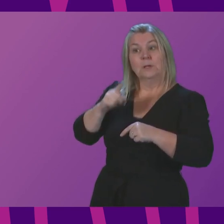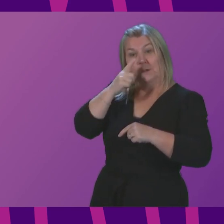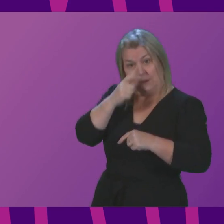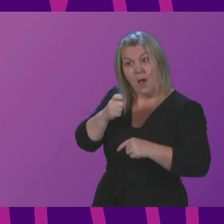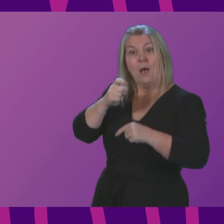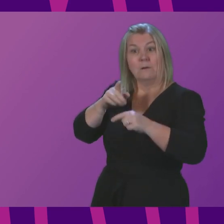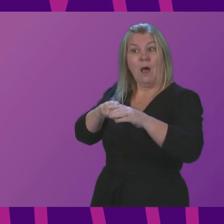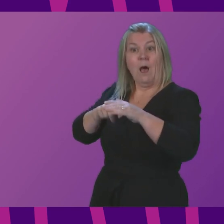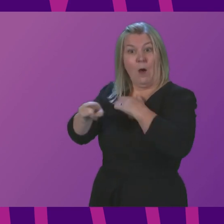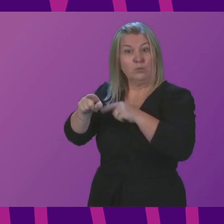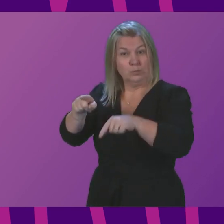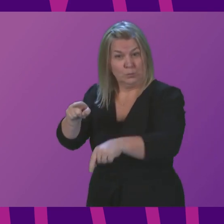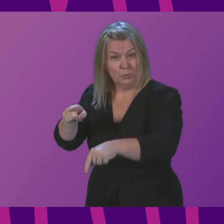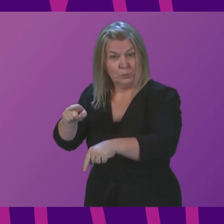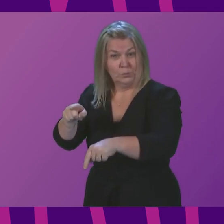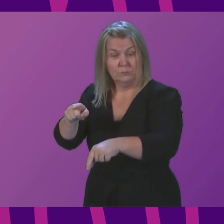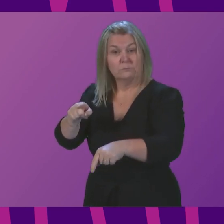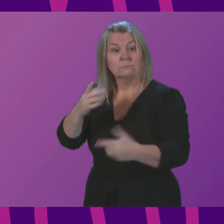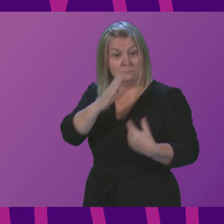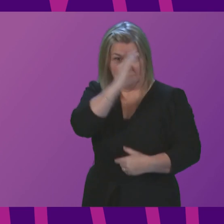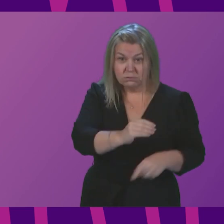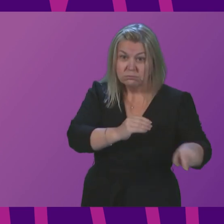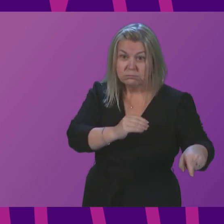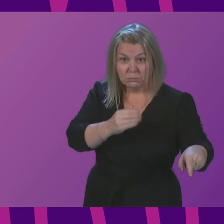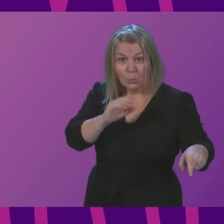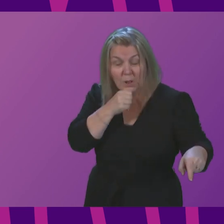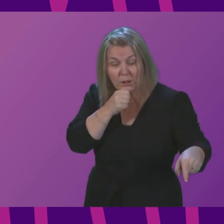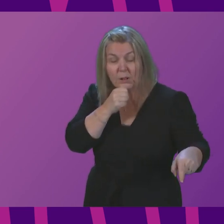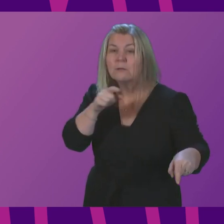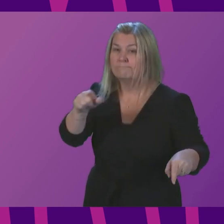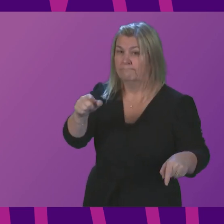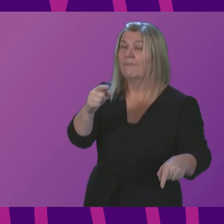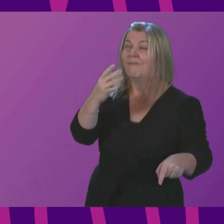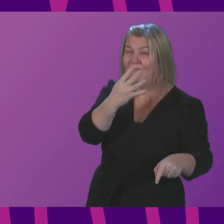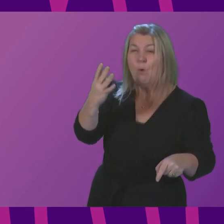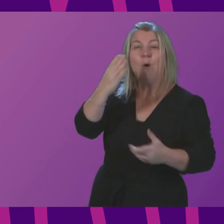That means that there are 4,500 victims of crime who could be informed of when the offender